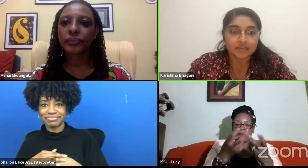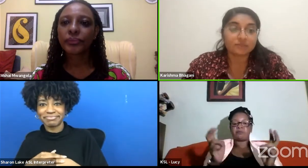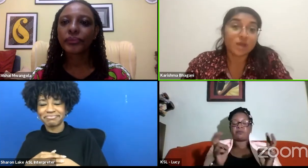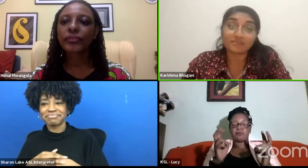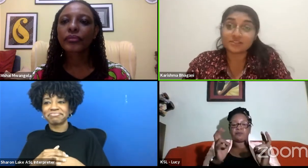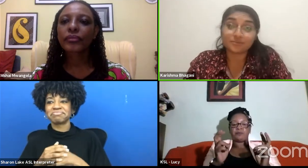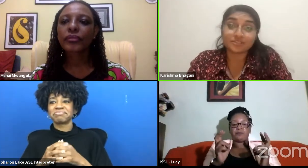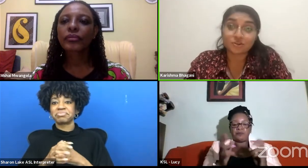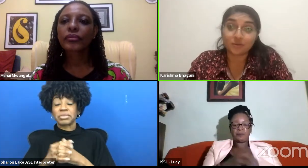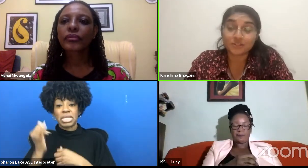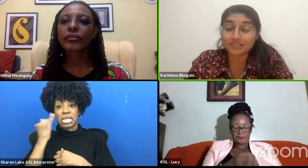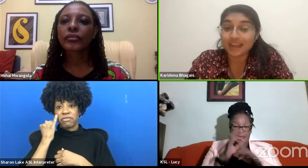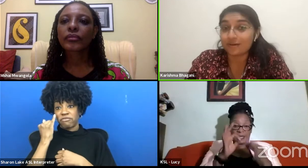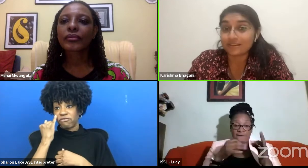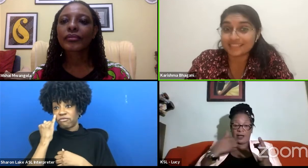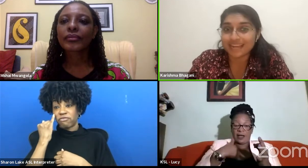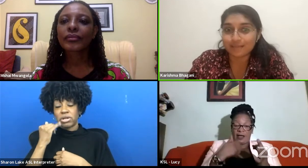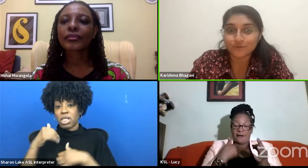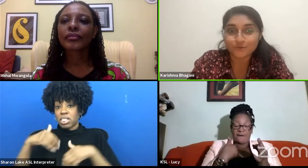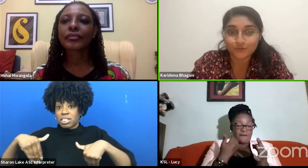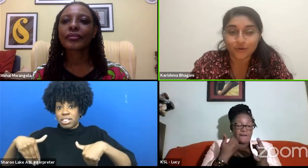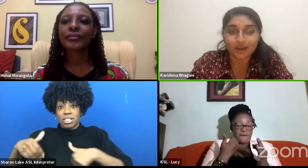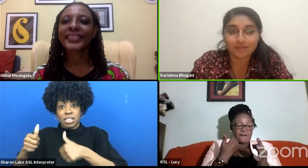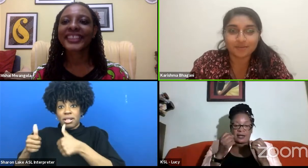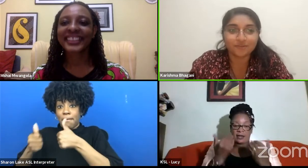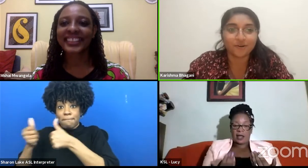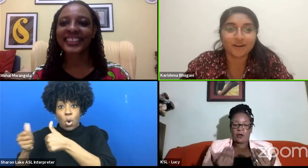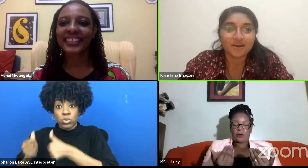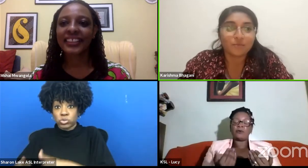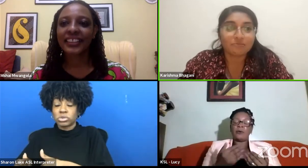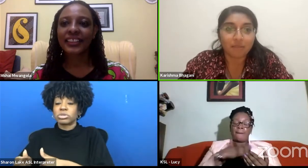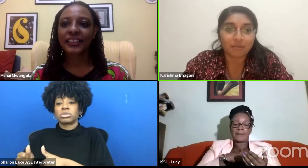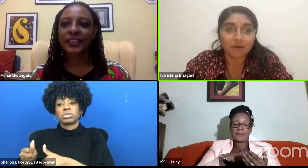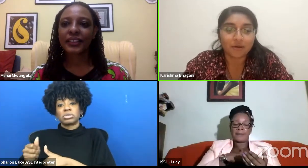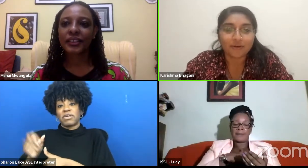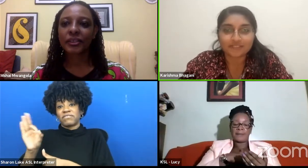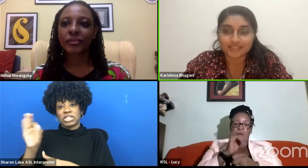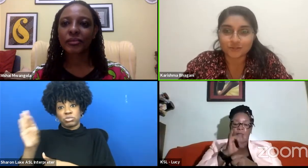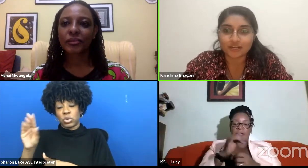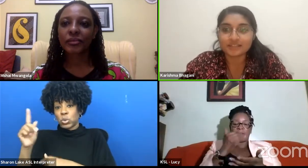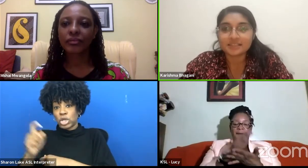If you haven't yet posted your question, now is the time to do so before we wrap up our conversation.